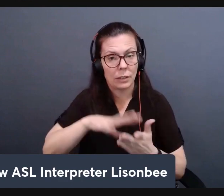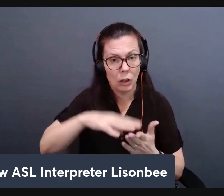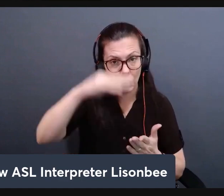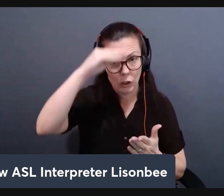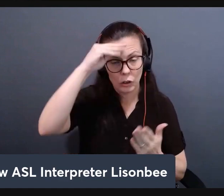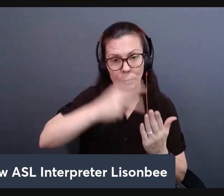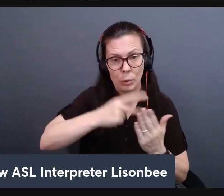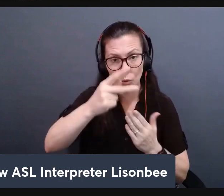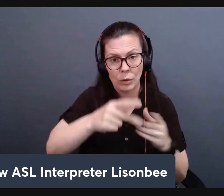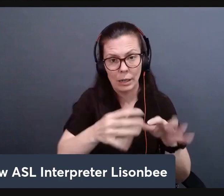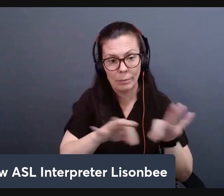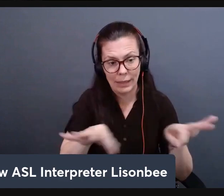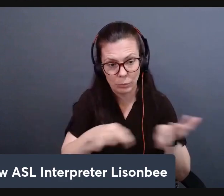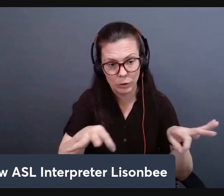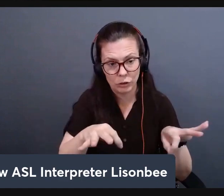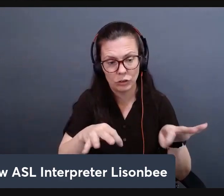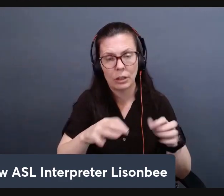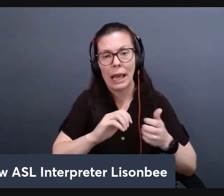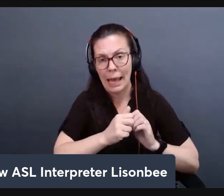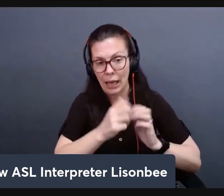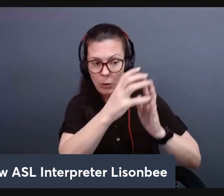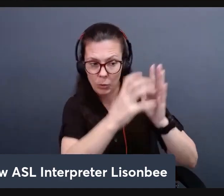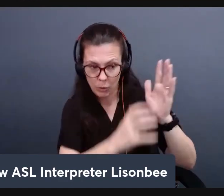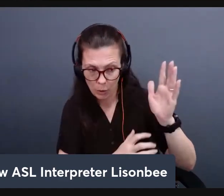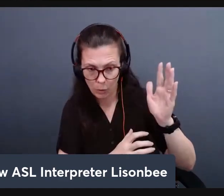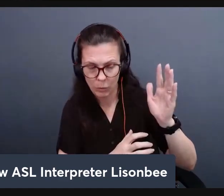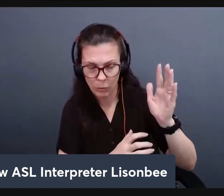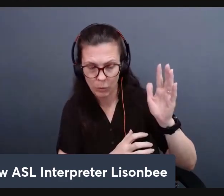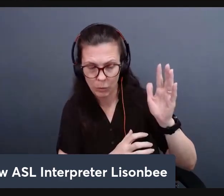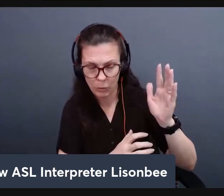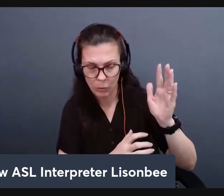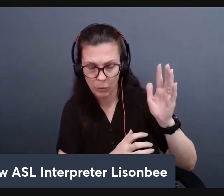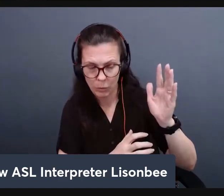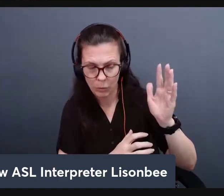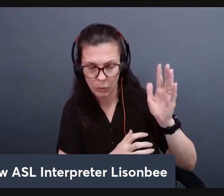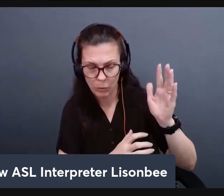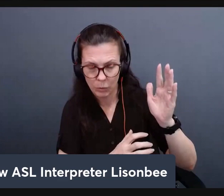and how to code and then layer on infrastructure gradually as you need to.